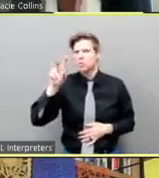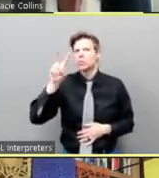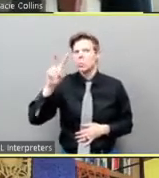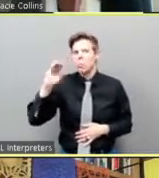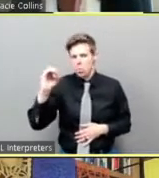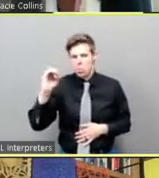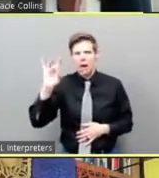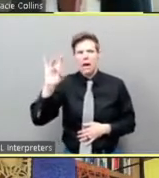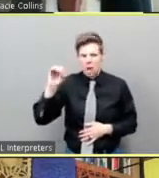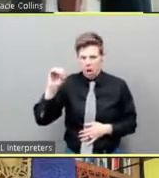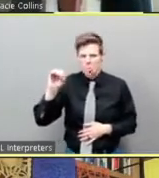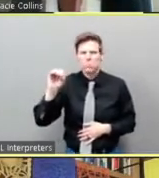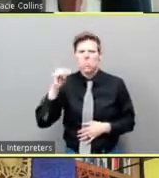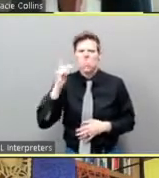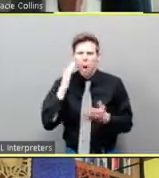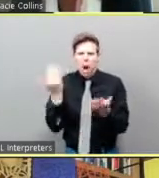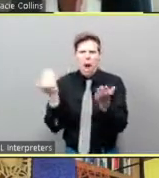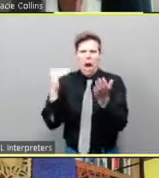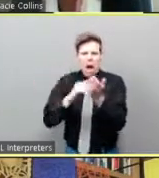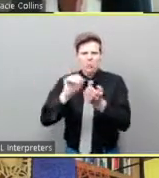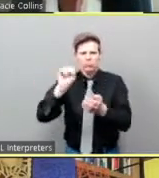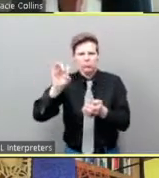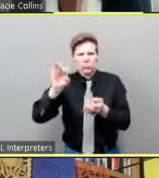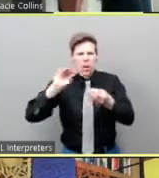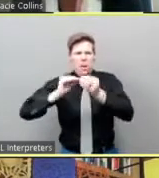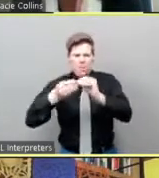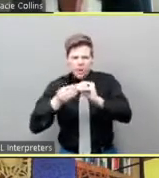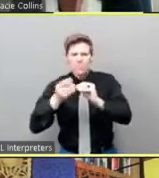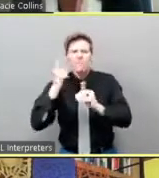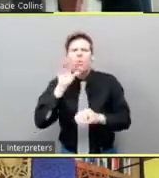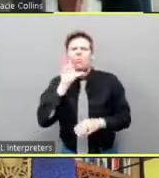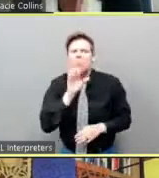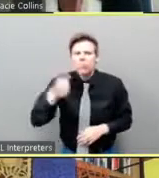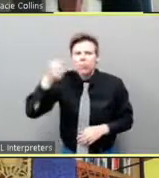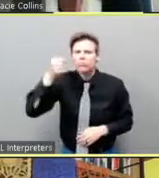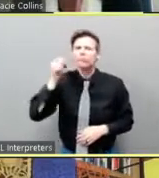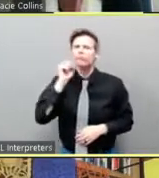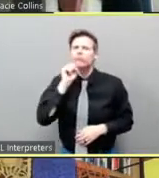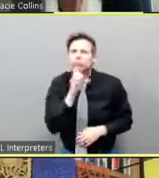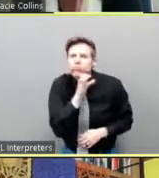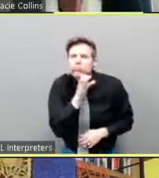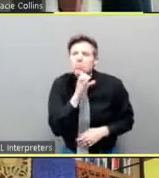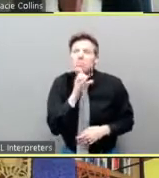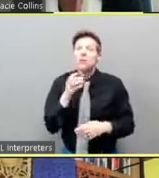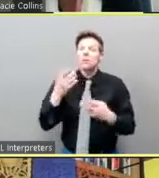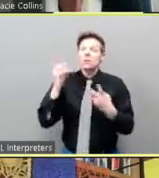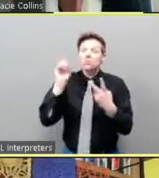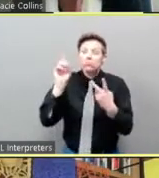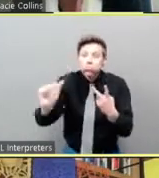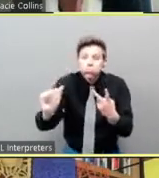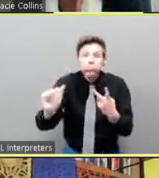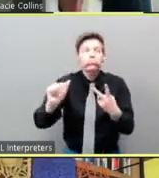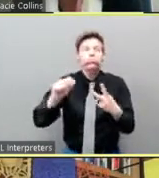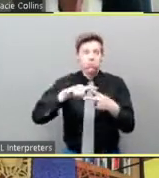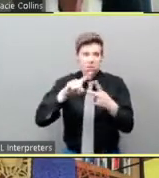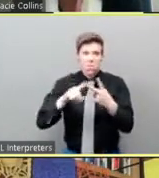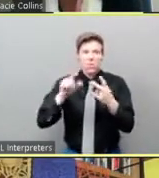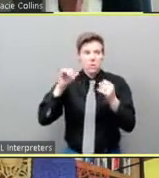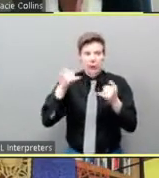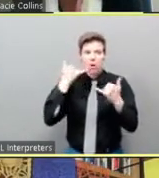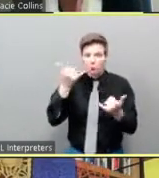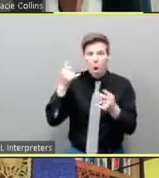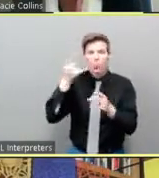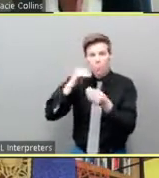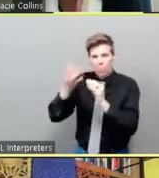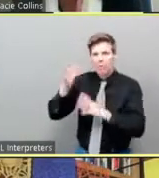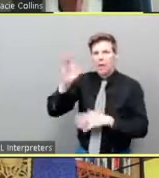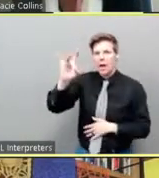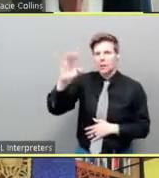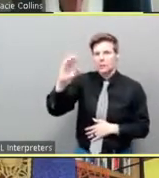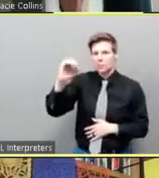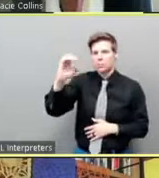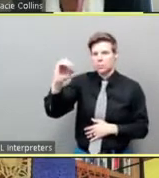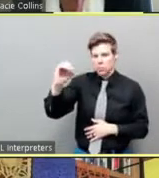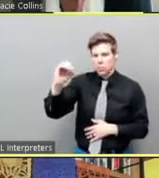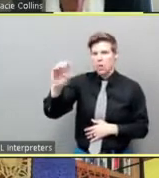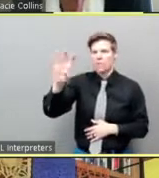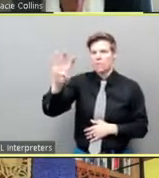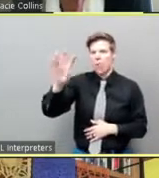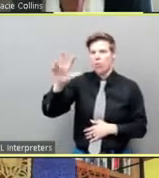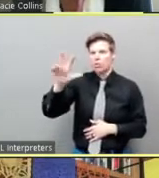those with disabilities. You can call 1 (800 432 2080 D. O. H. And aging. Long